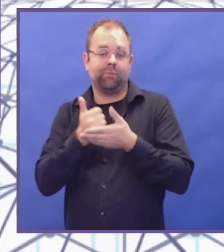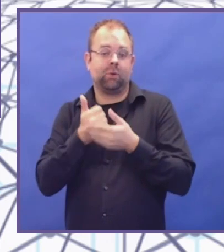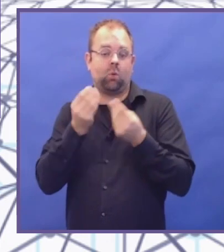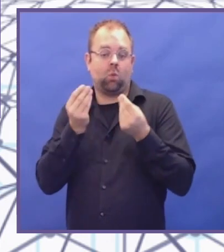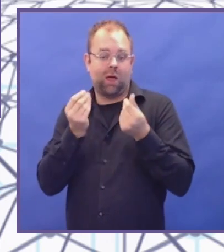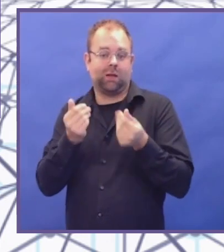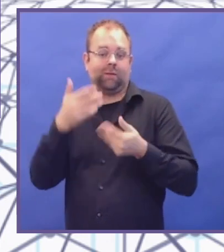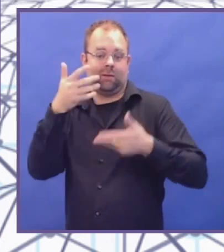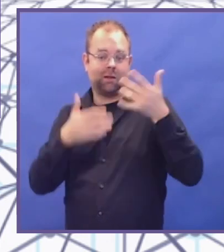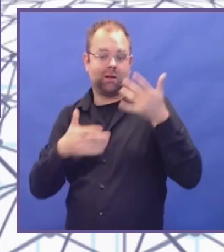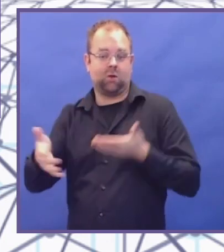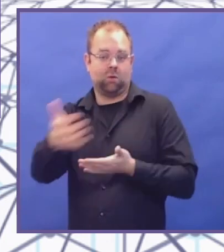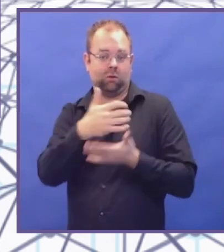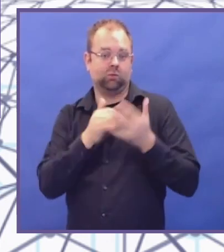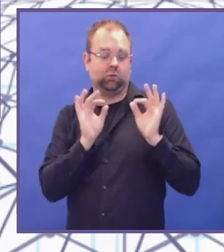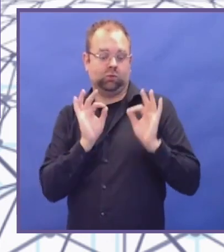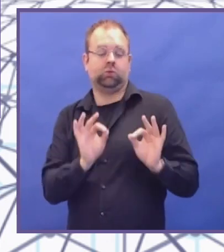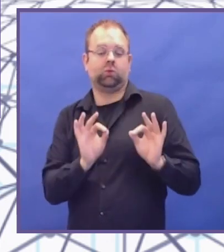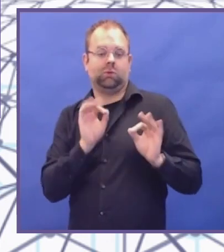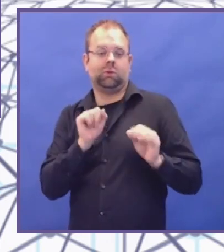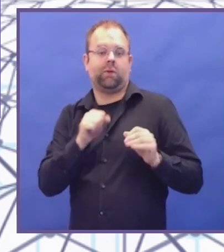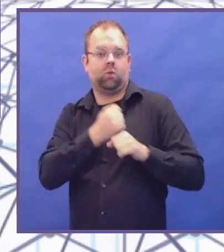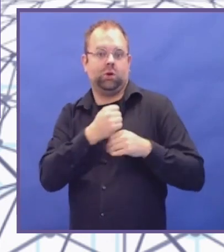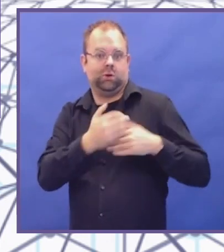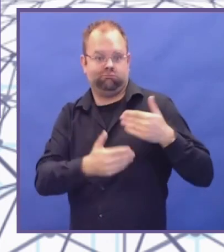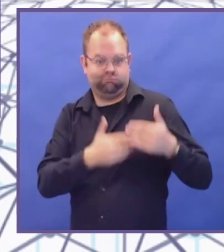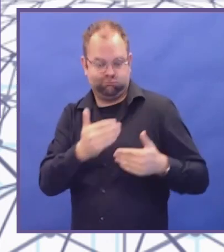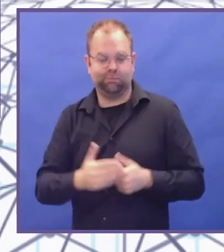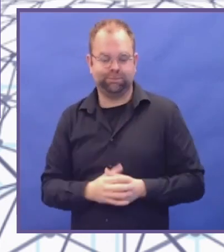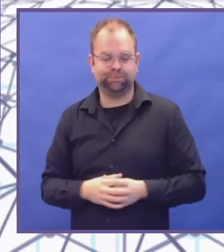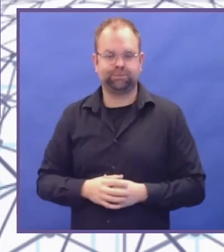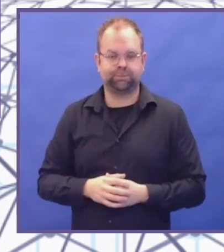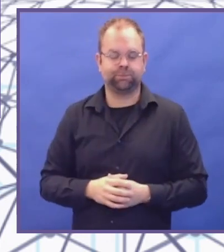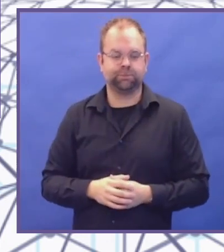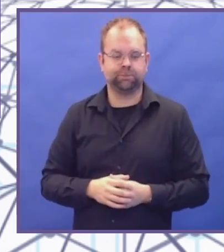and the resultant model is also important, like those who never experience a certain